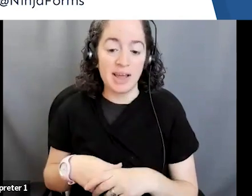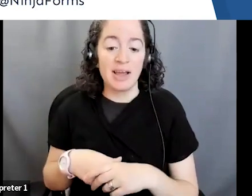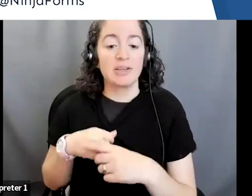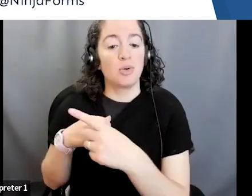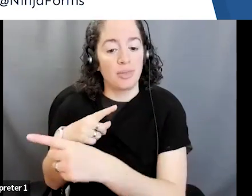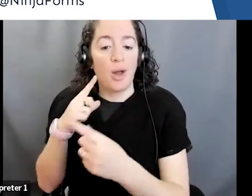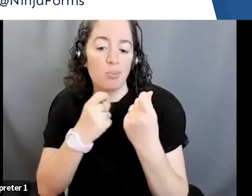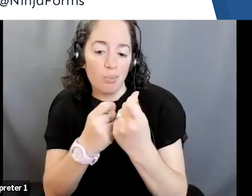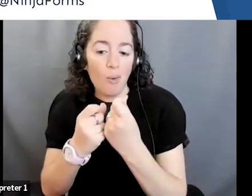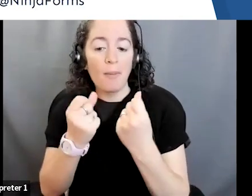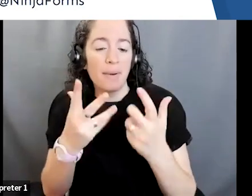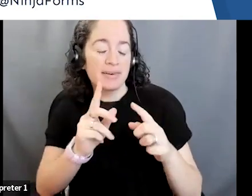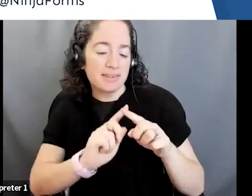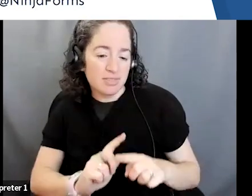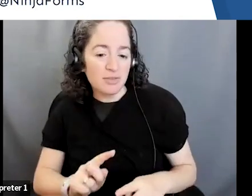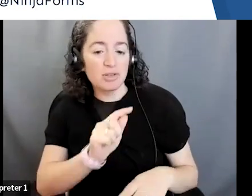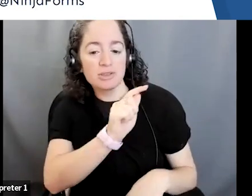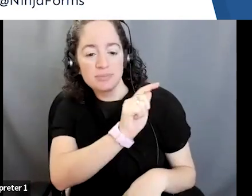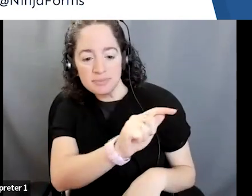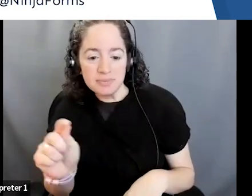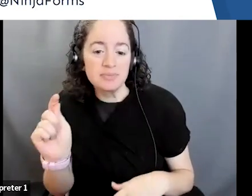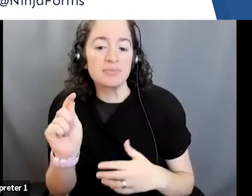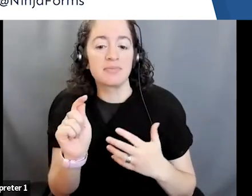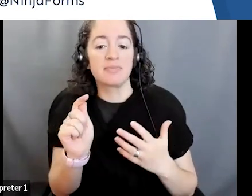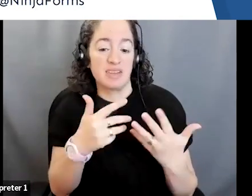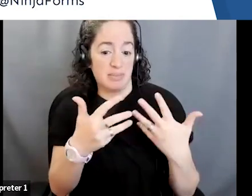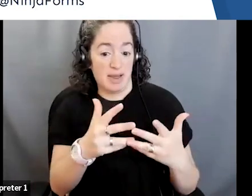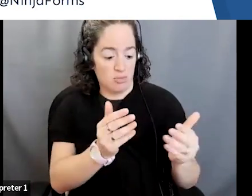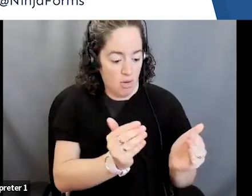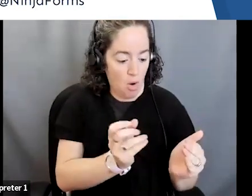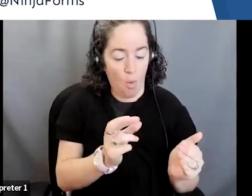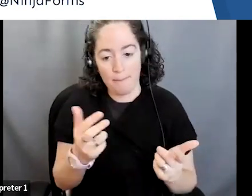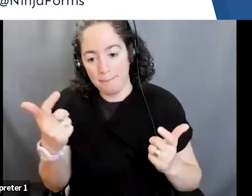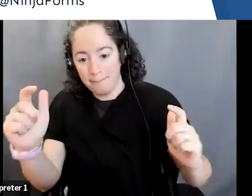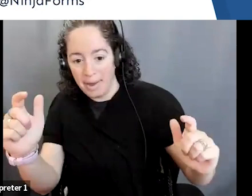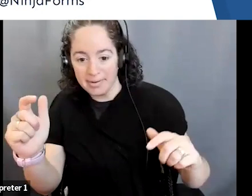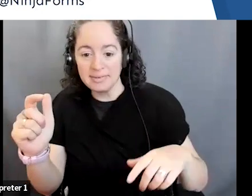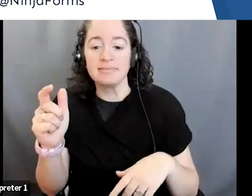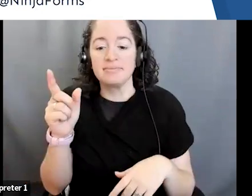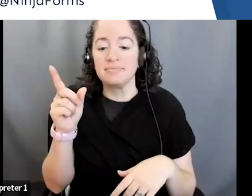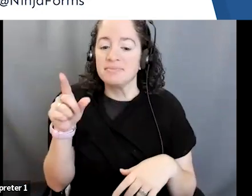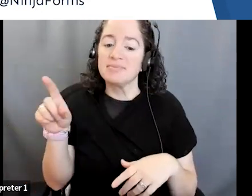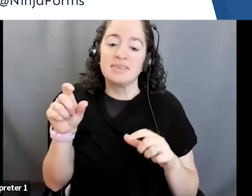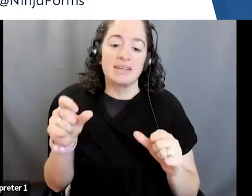From small businesses and local nonprofits that make up the core Ninja Forms user base to universities,